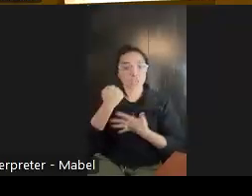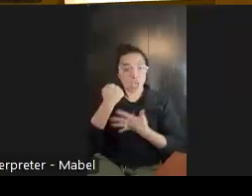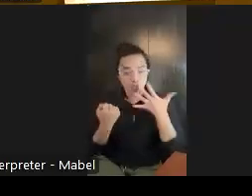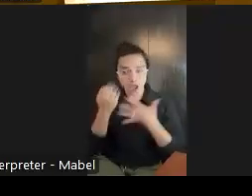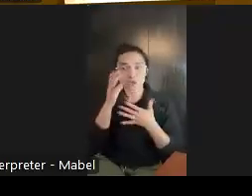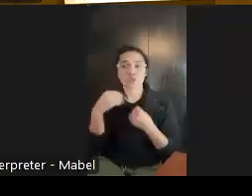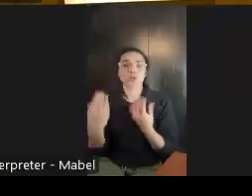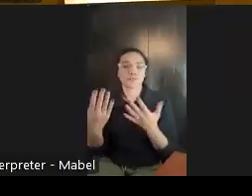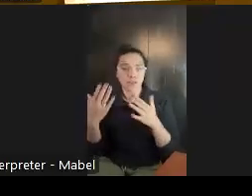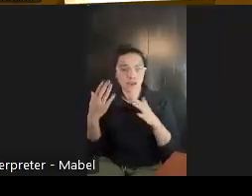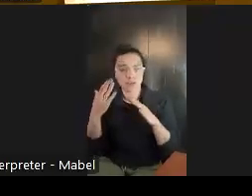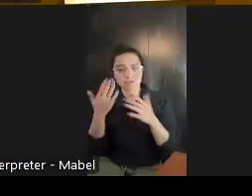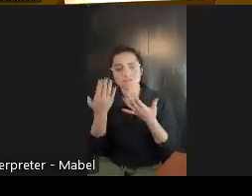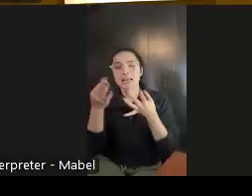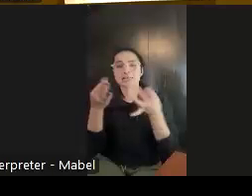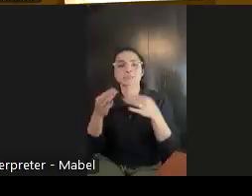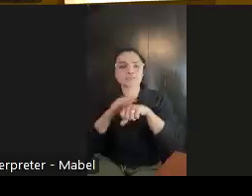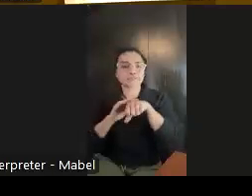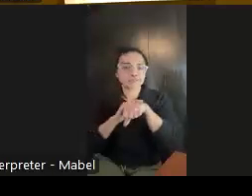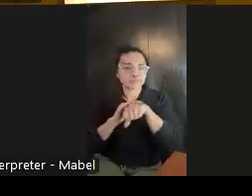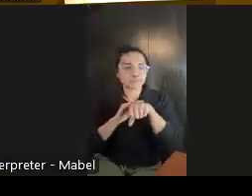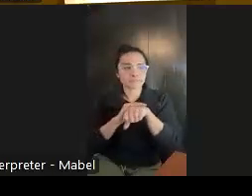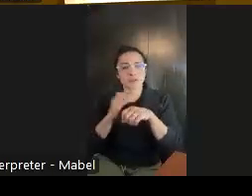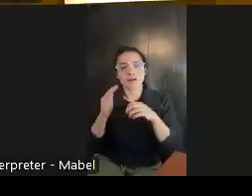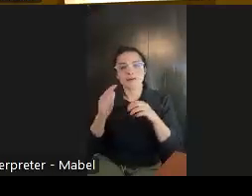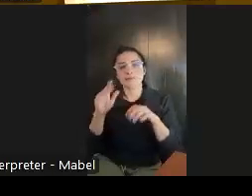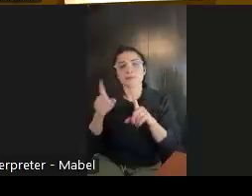they go back to the weai waiting room they're all set to meet with that clinician who's going to do